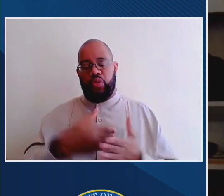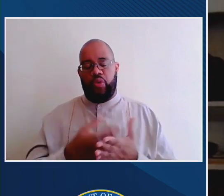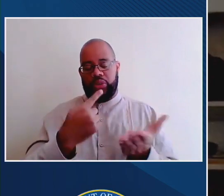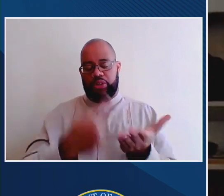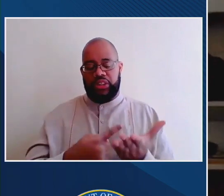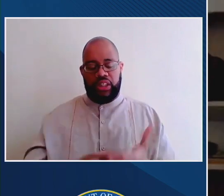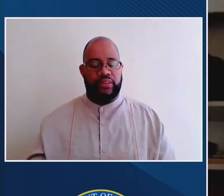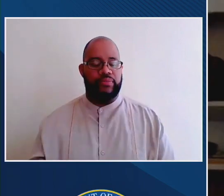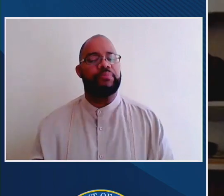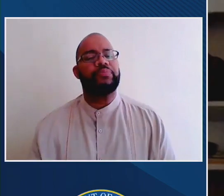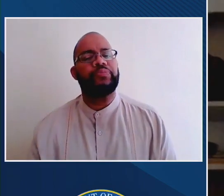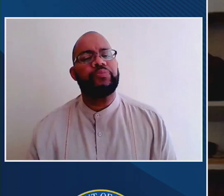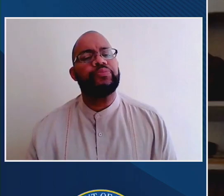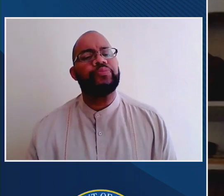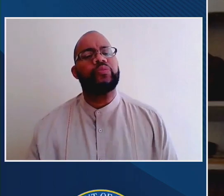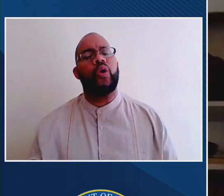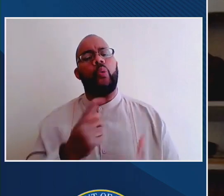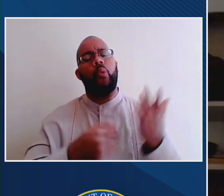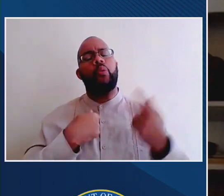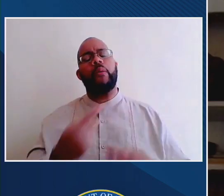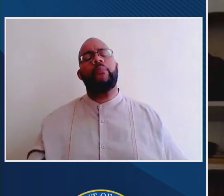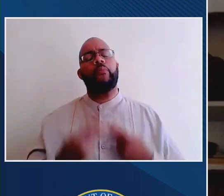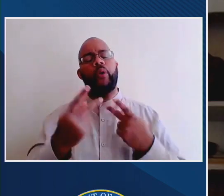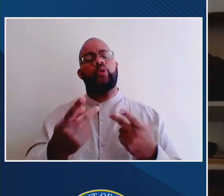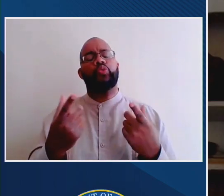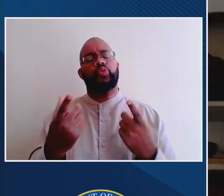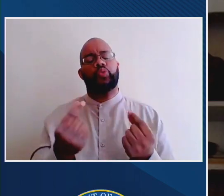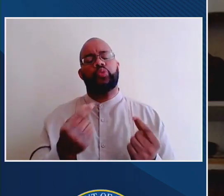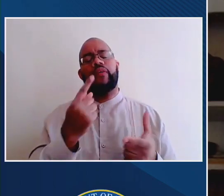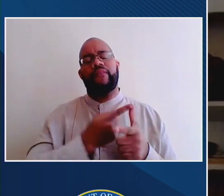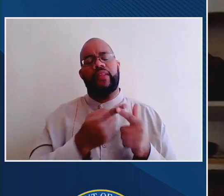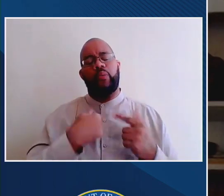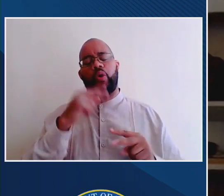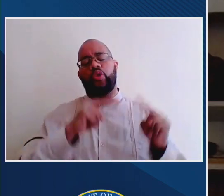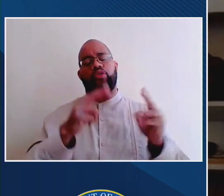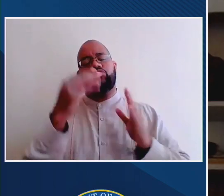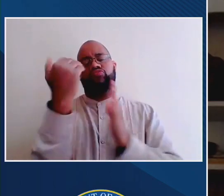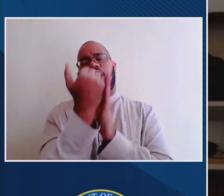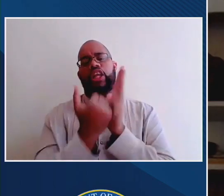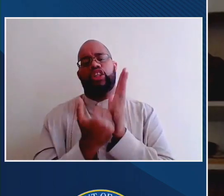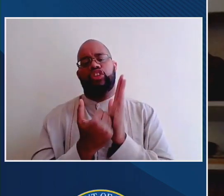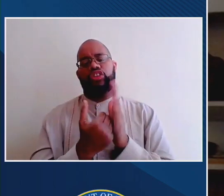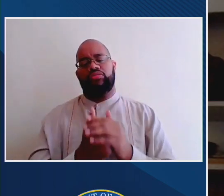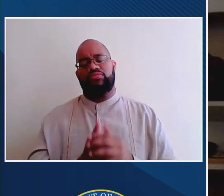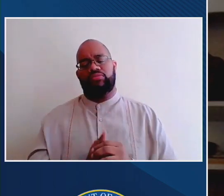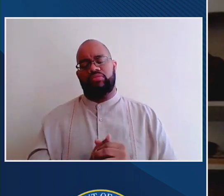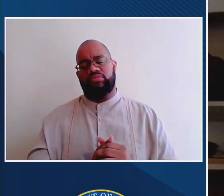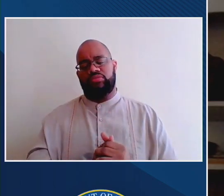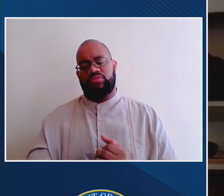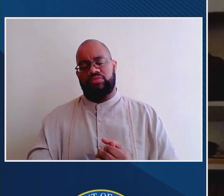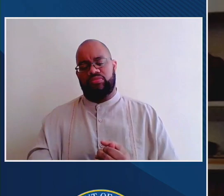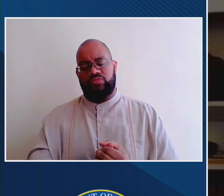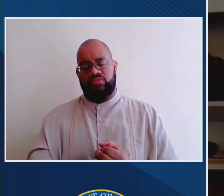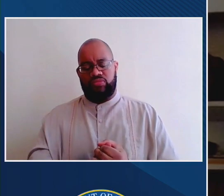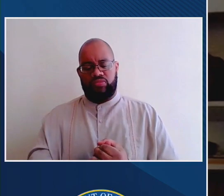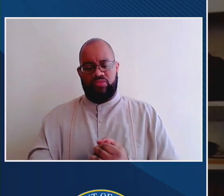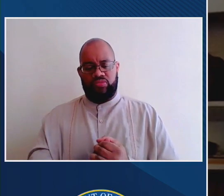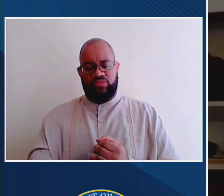what we are proposing to do, and then we'll look at the regulation itself and then give a little bit of a discussion as